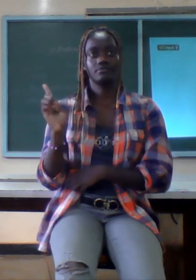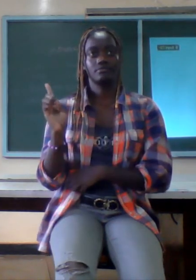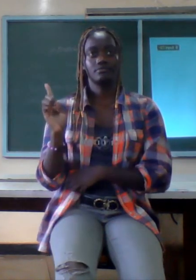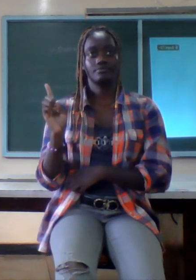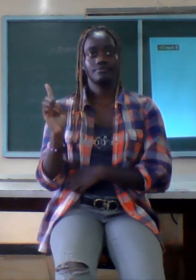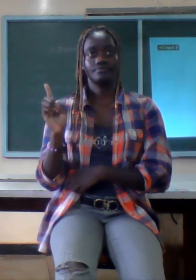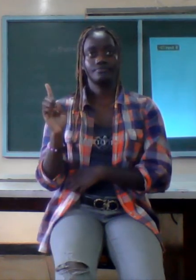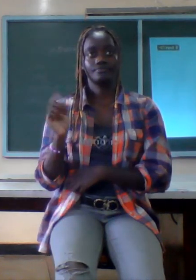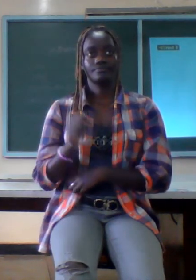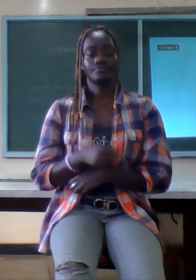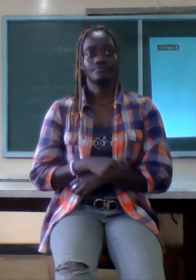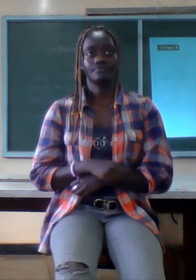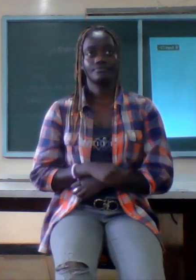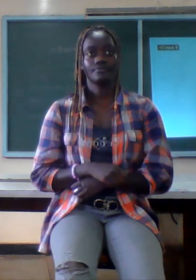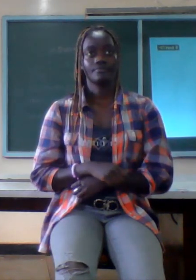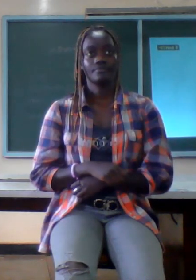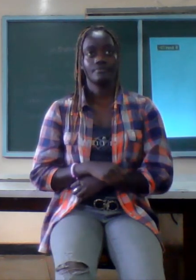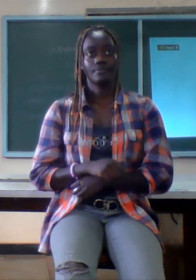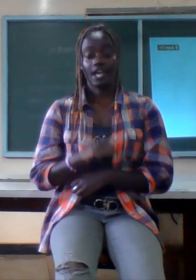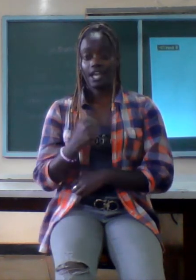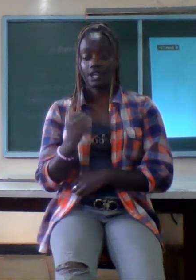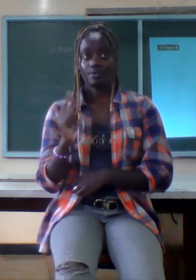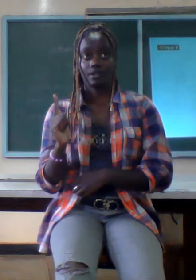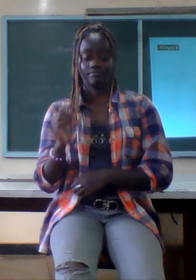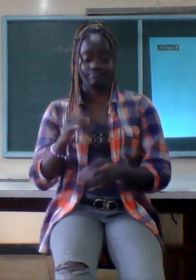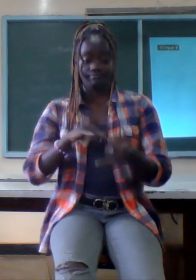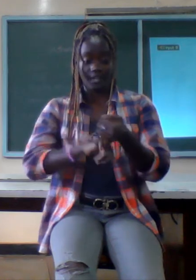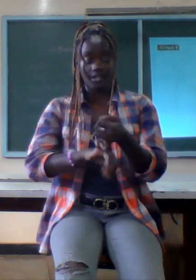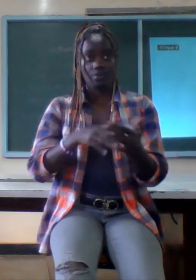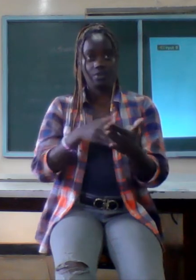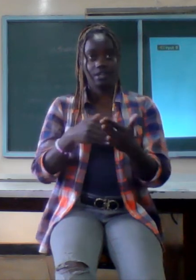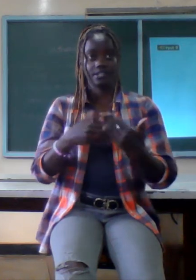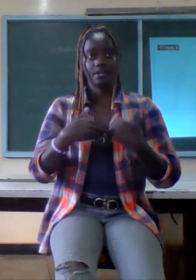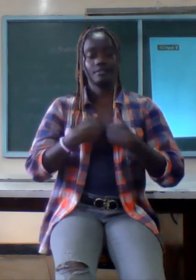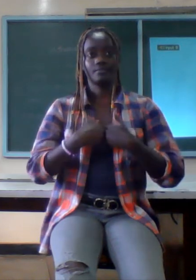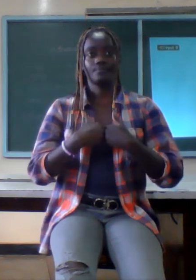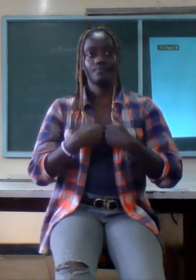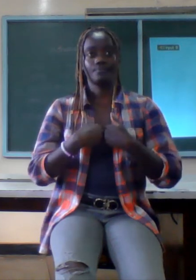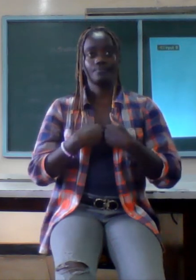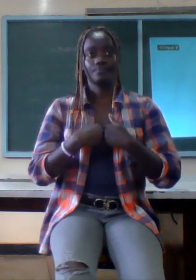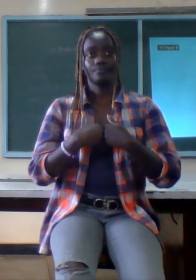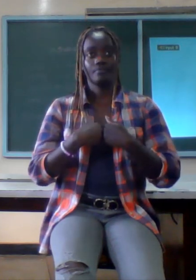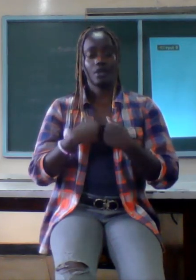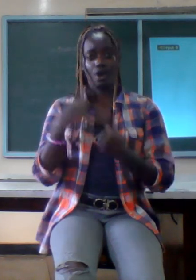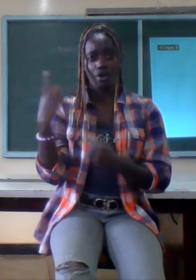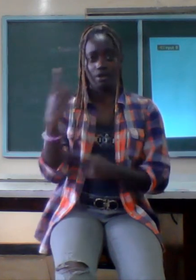everyone you marry has a witness one record does not have completely